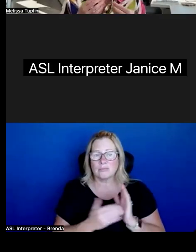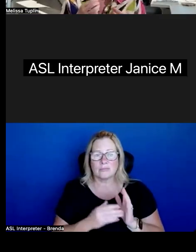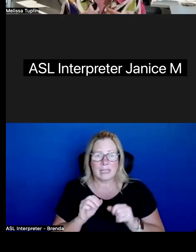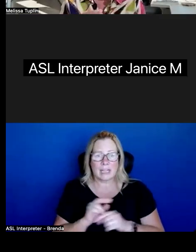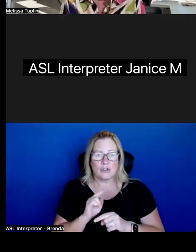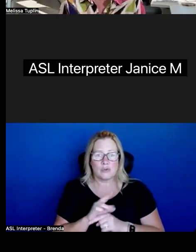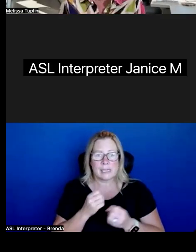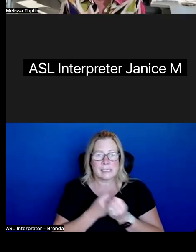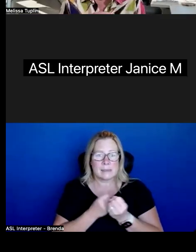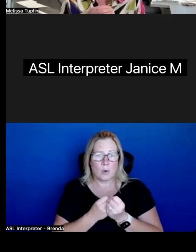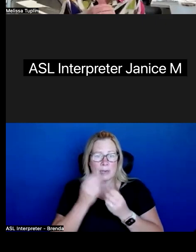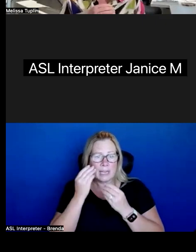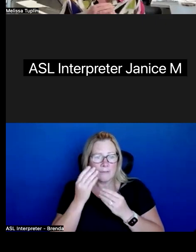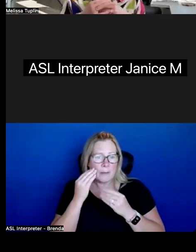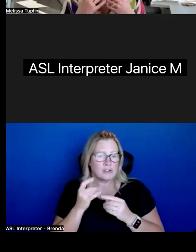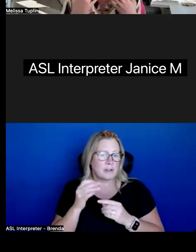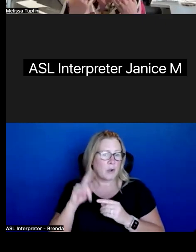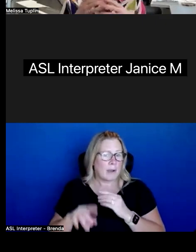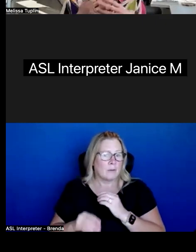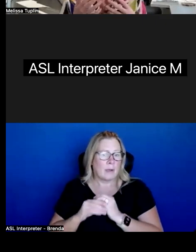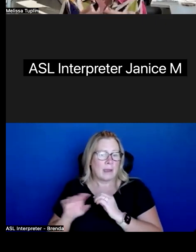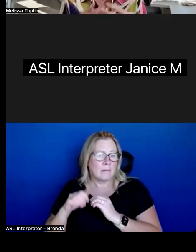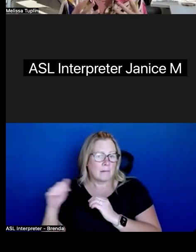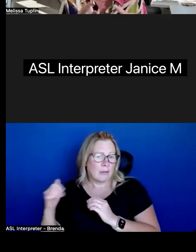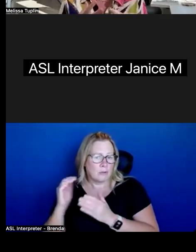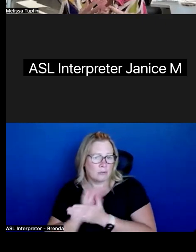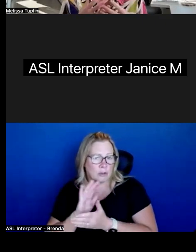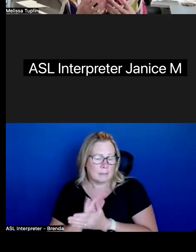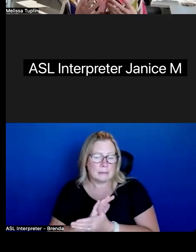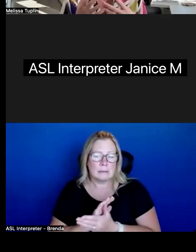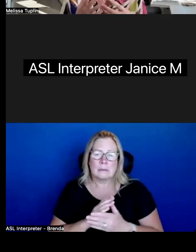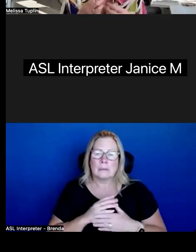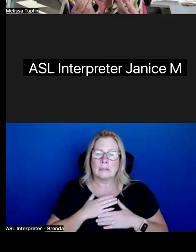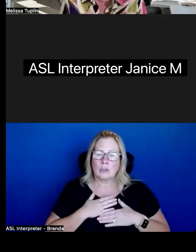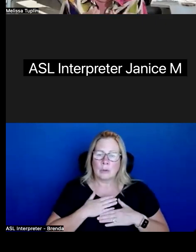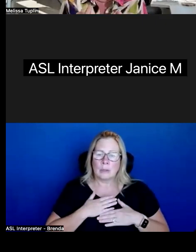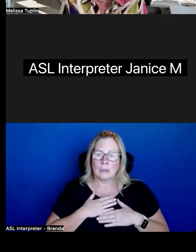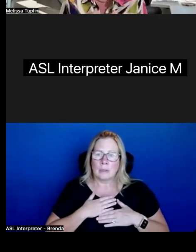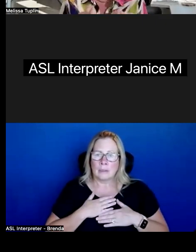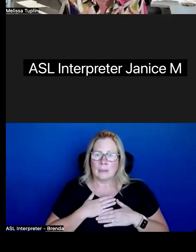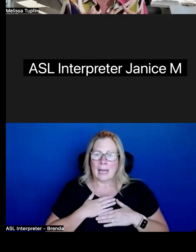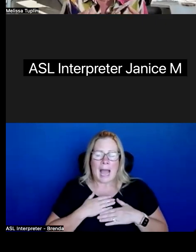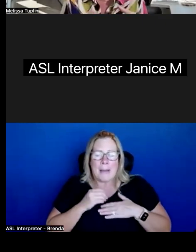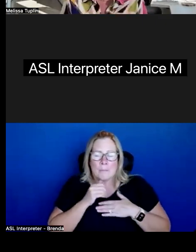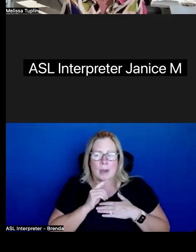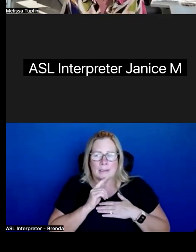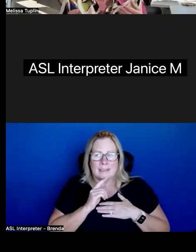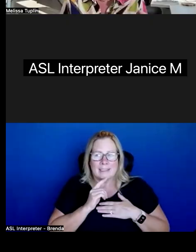reference longer documents. Please, this isn't to say that we're asking organizations to go